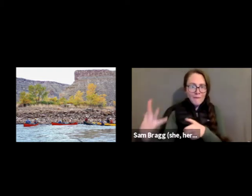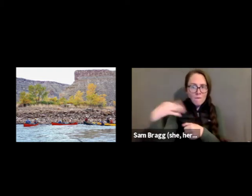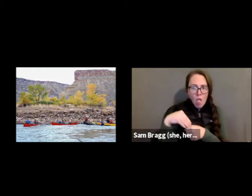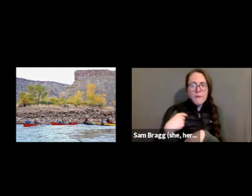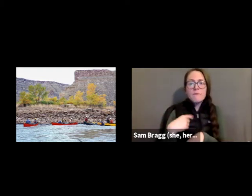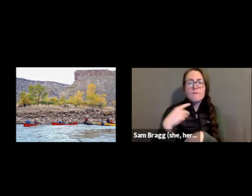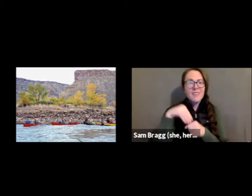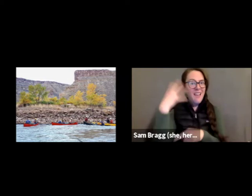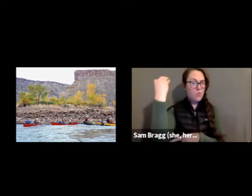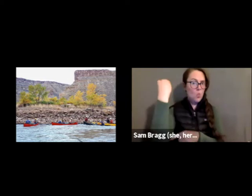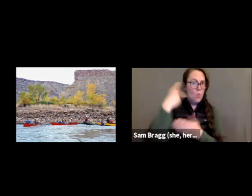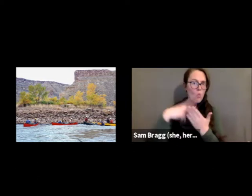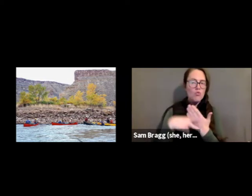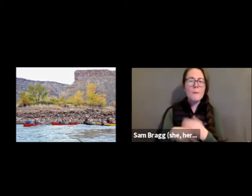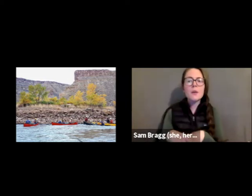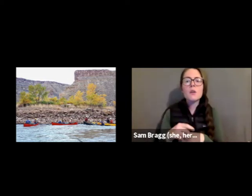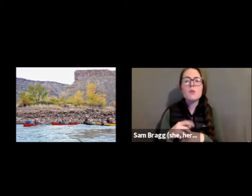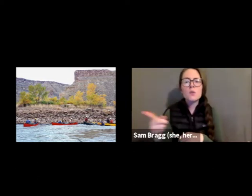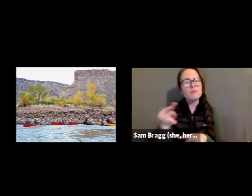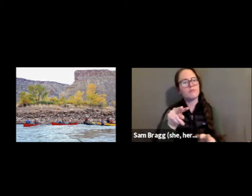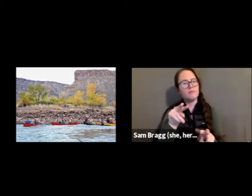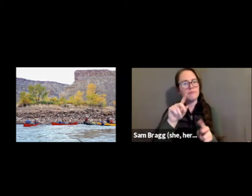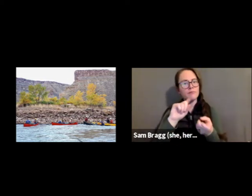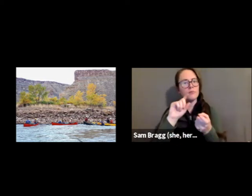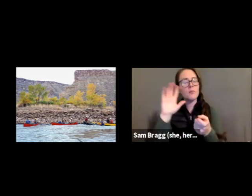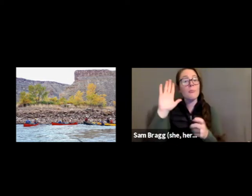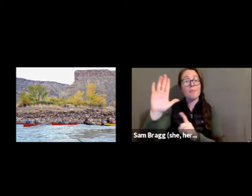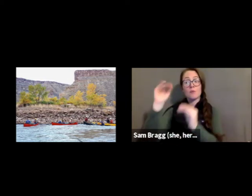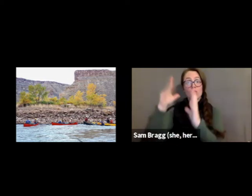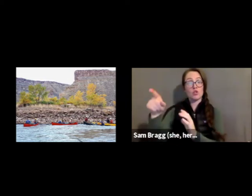that was special because there was the assurement that a deaf person would become involved in this